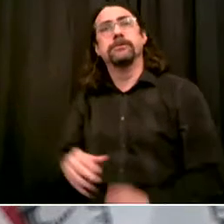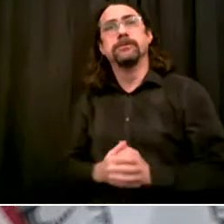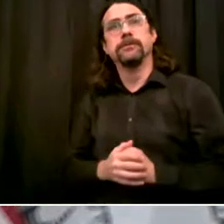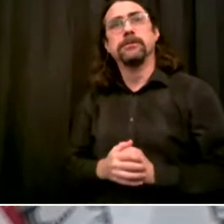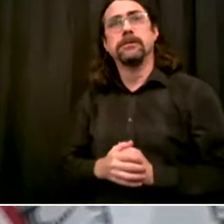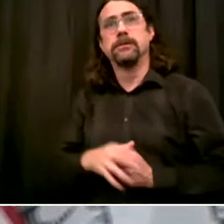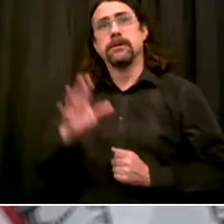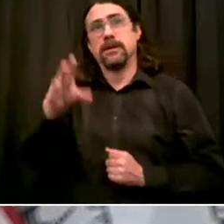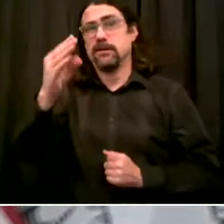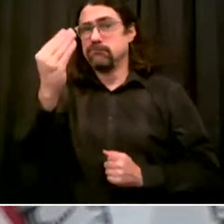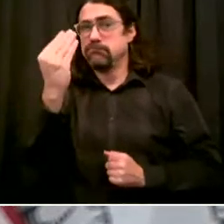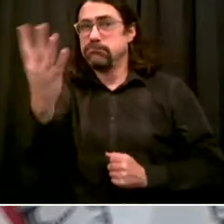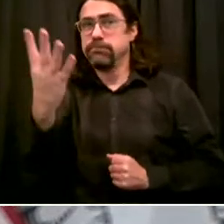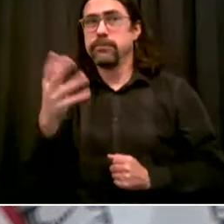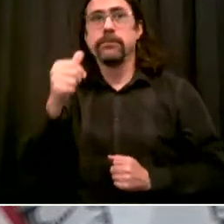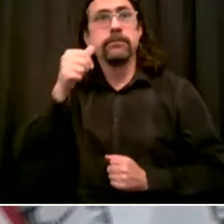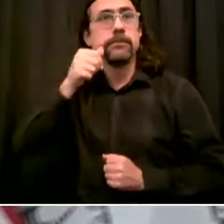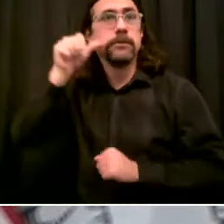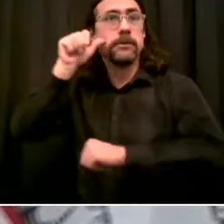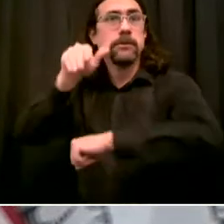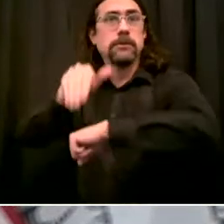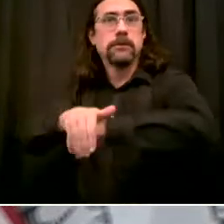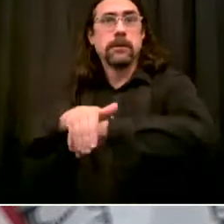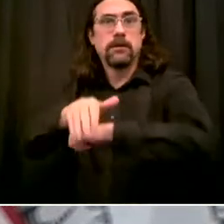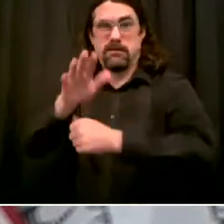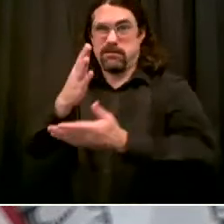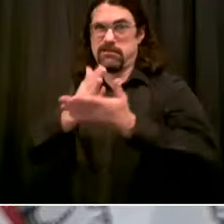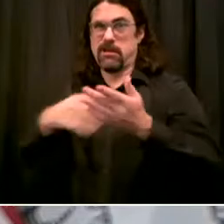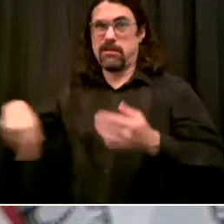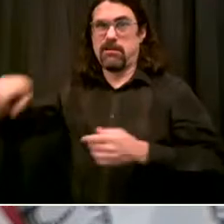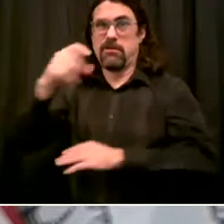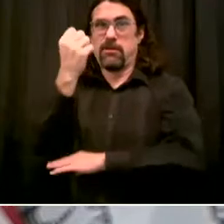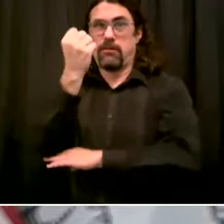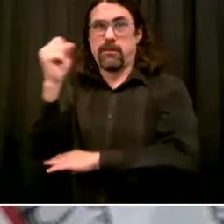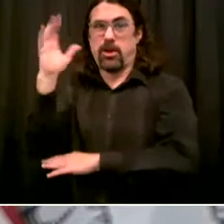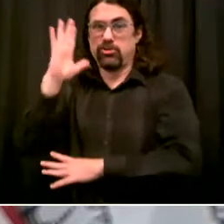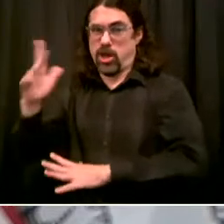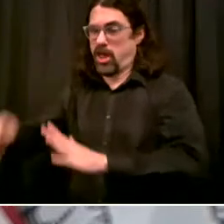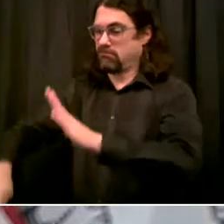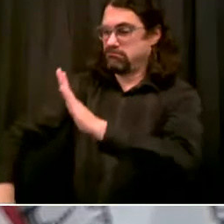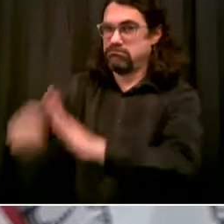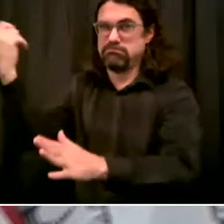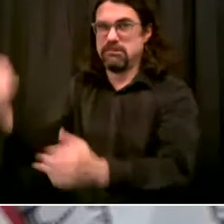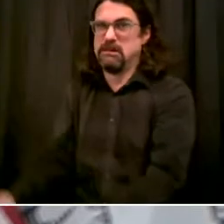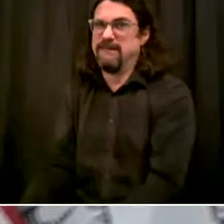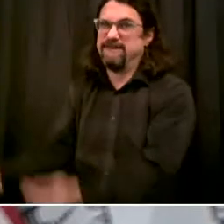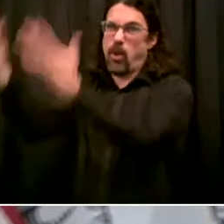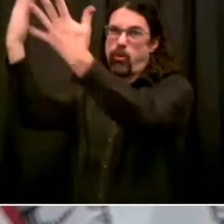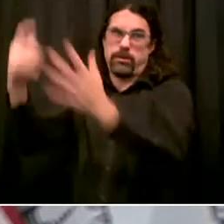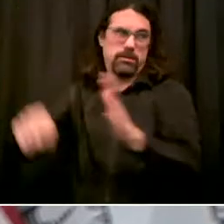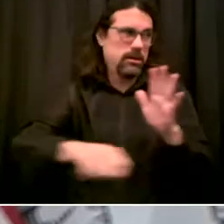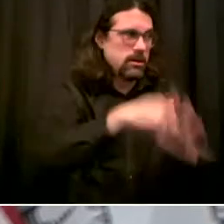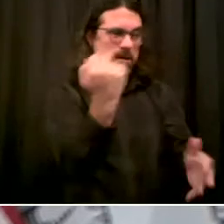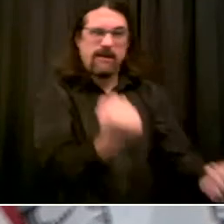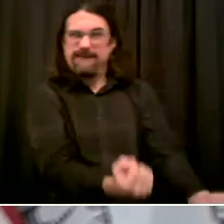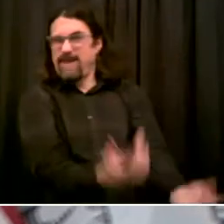SAW DEMONSTRATORS LIGHTING